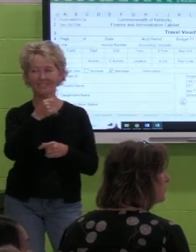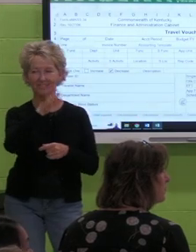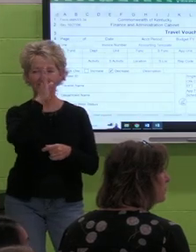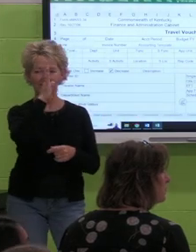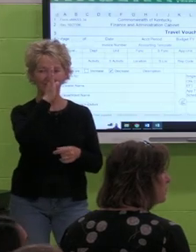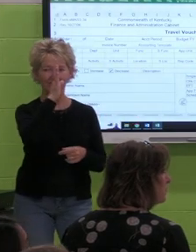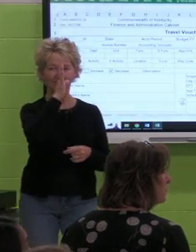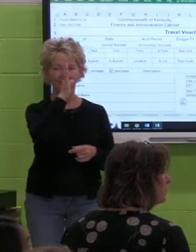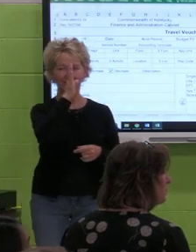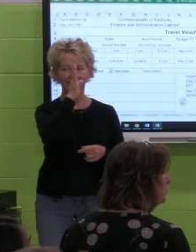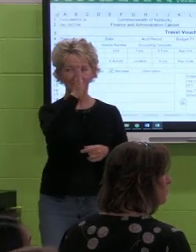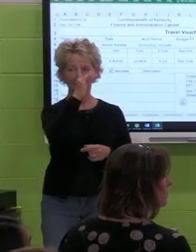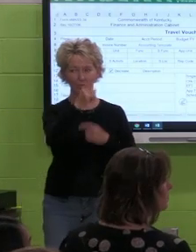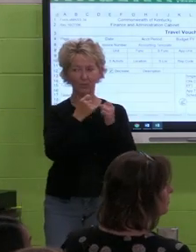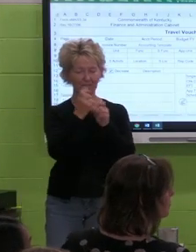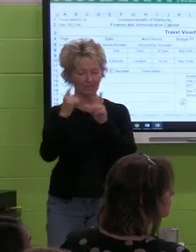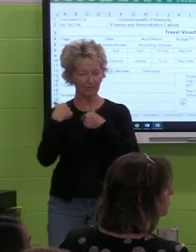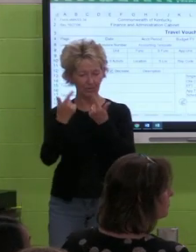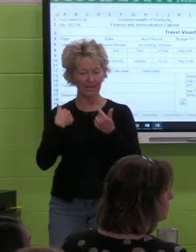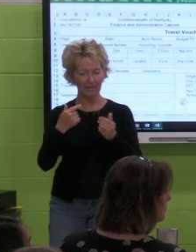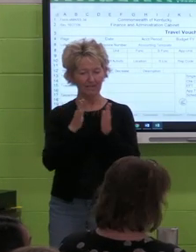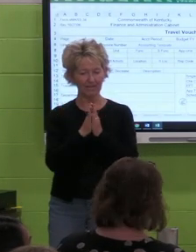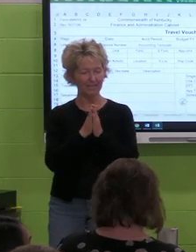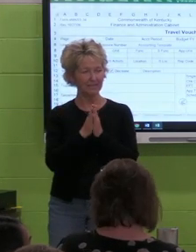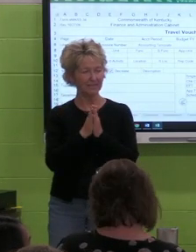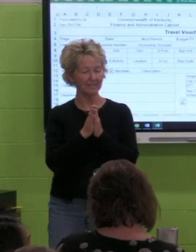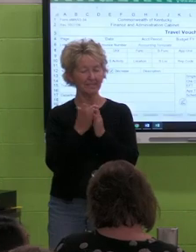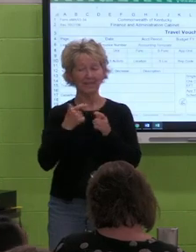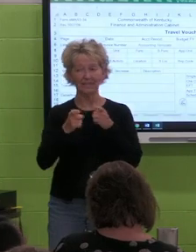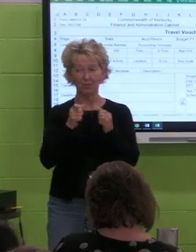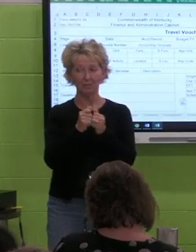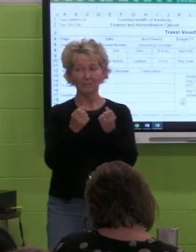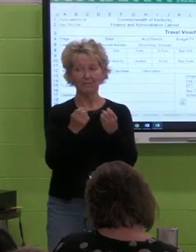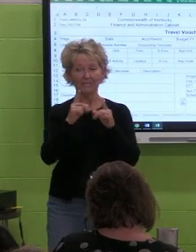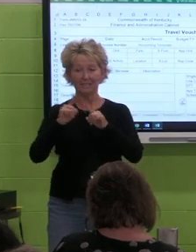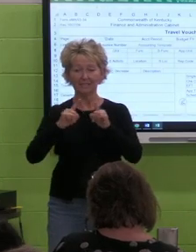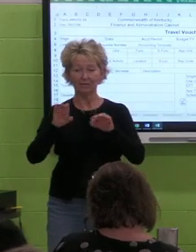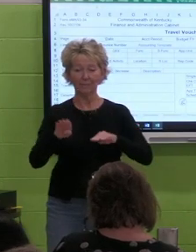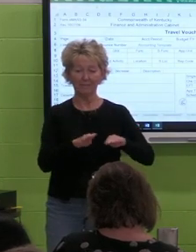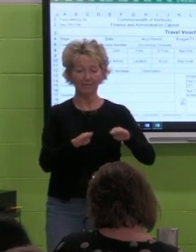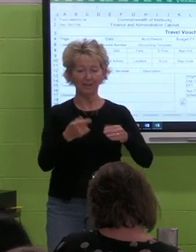a year now I have asked I deal with lots of behaviors I have asked for things like impact